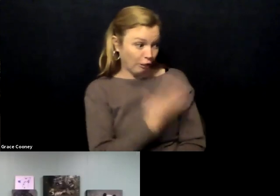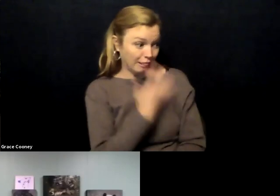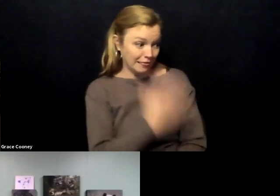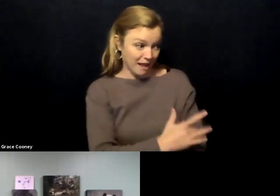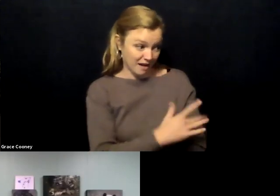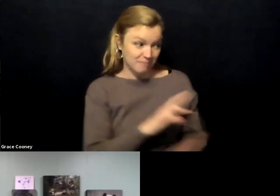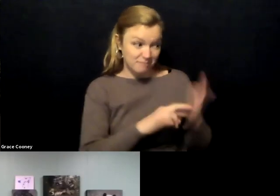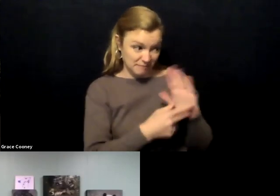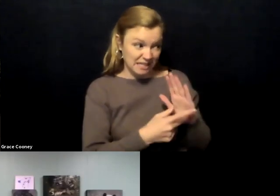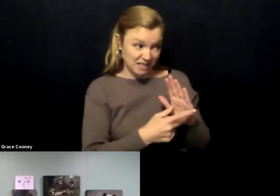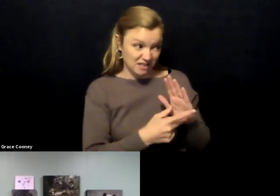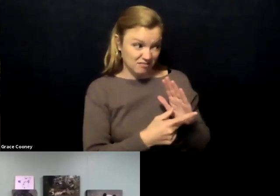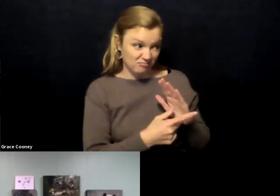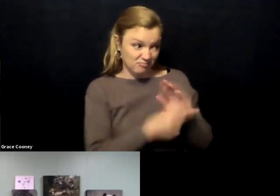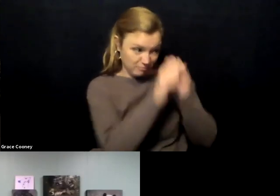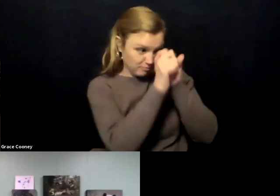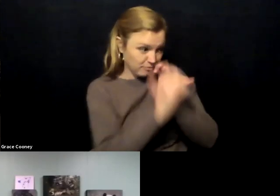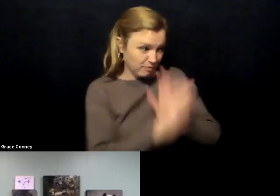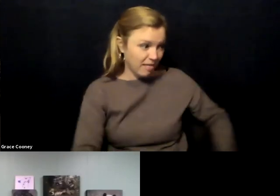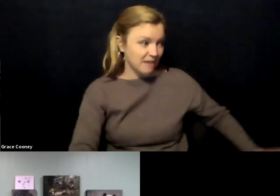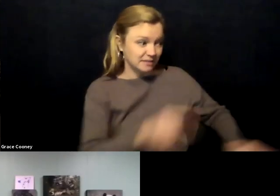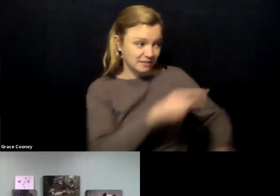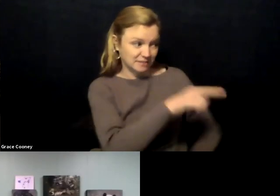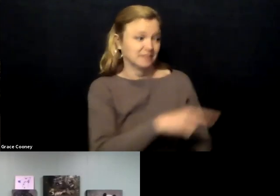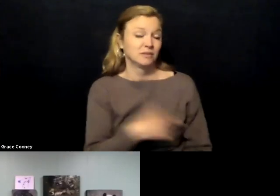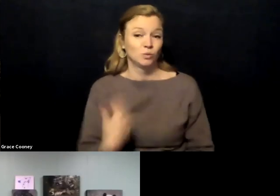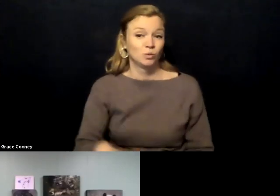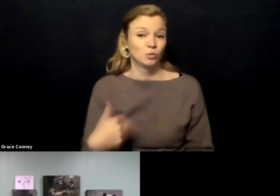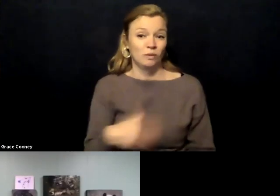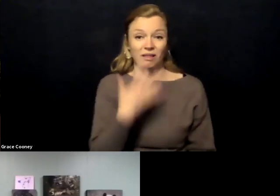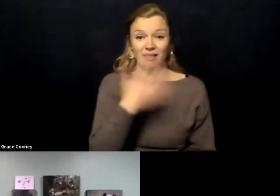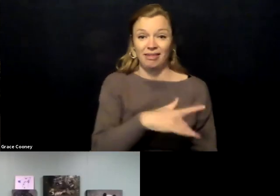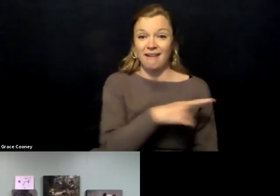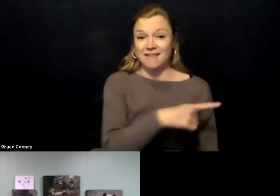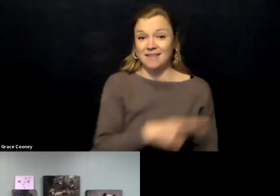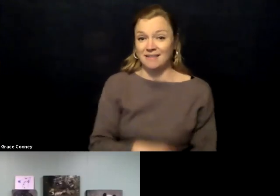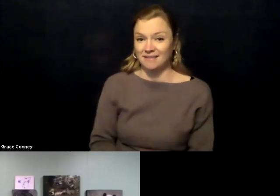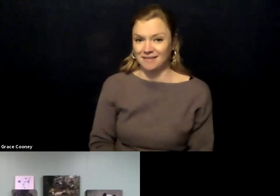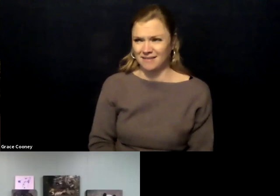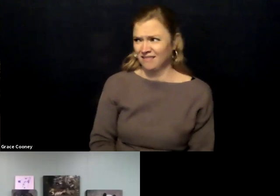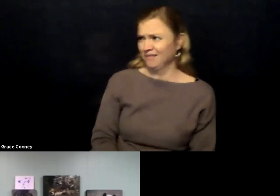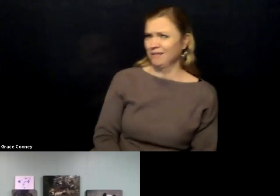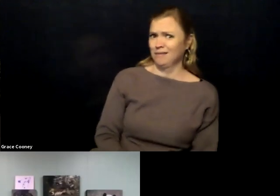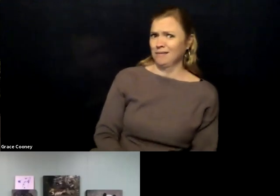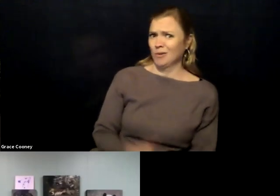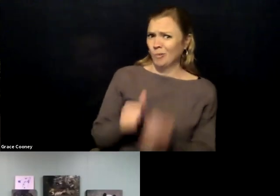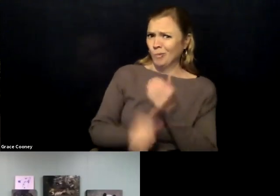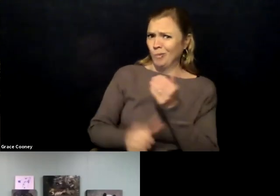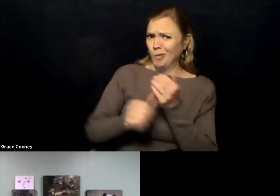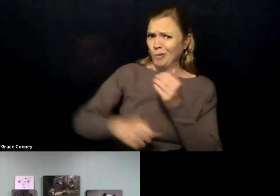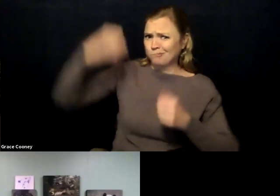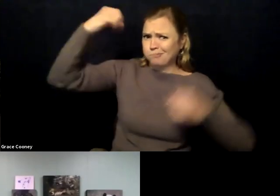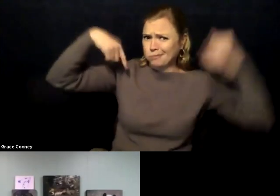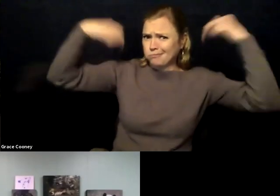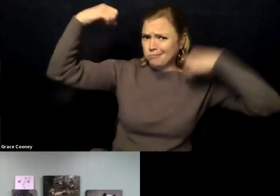[Shellie] All of their senses involved. Do we practice composting here at the